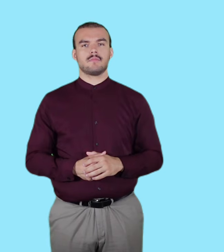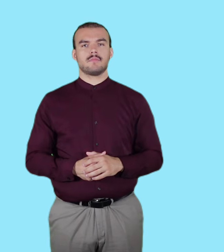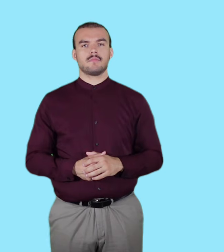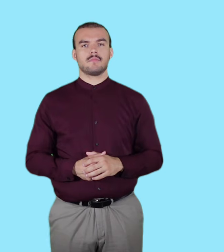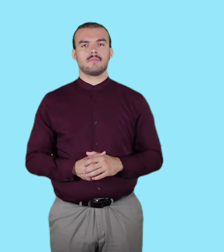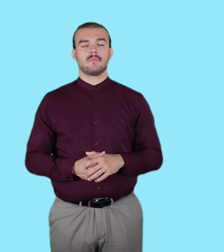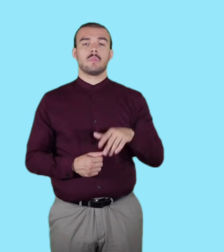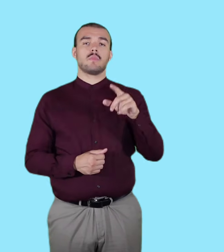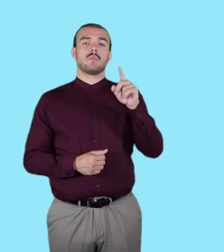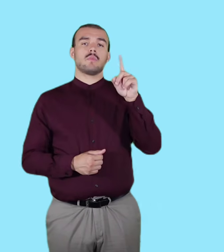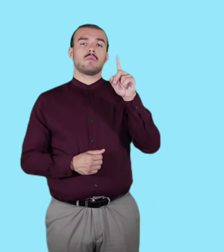Question five.